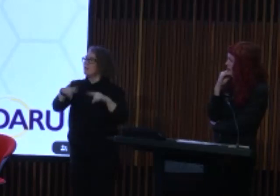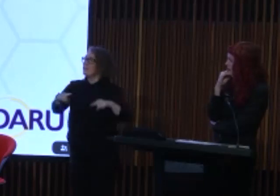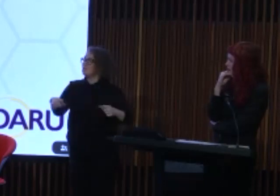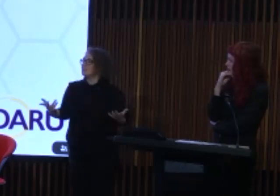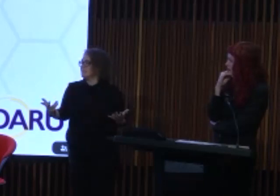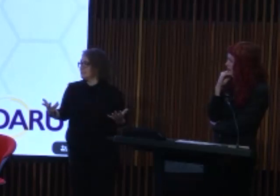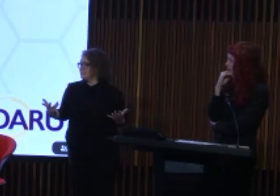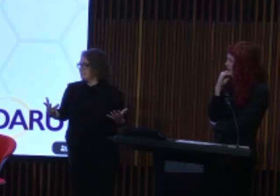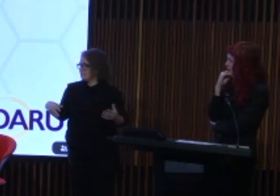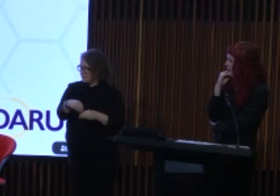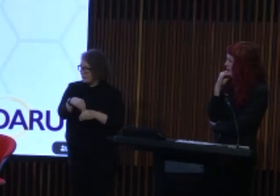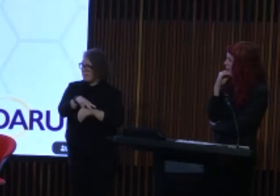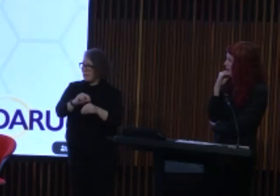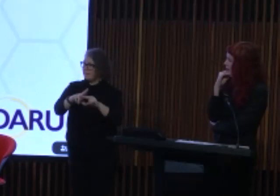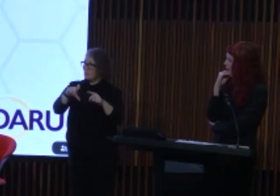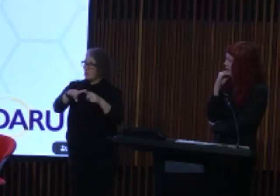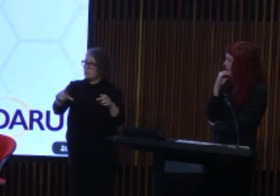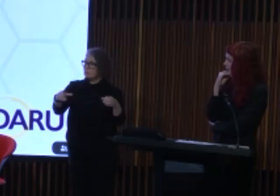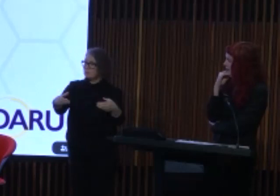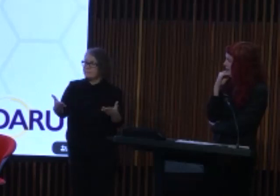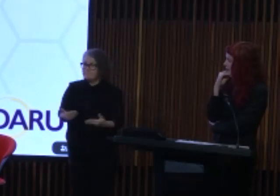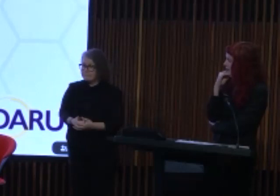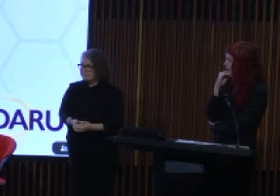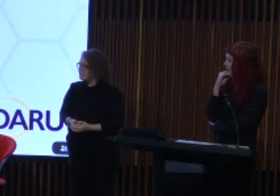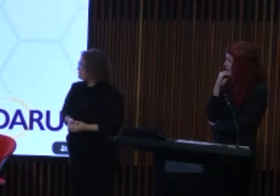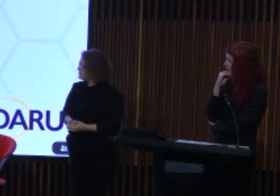so that that was a a problem we identified as well. And I'm sure I miss some other good